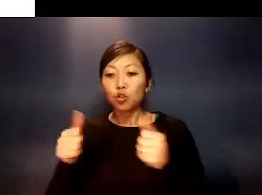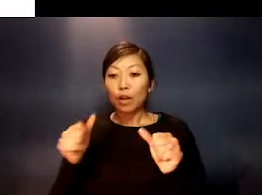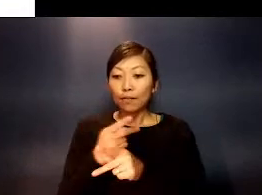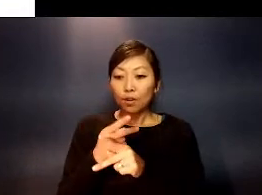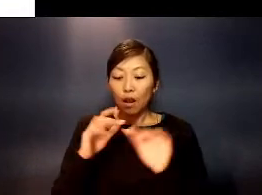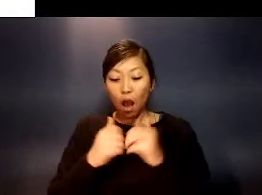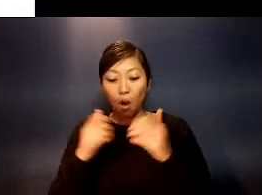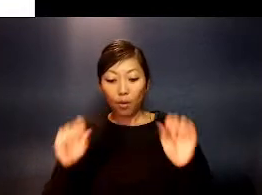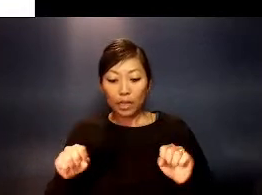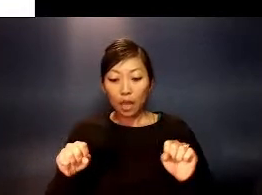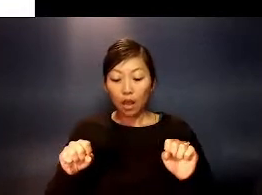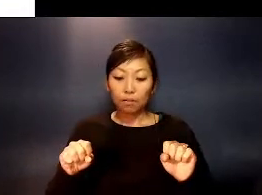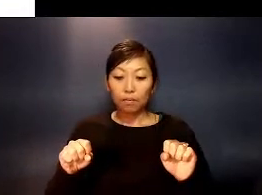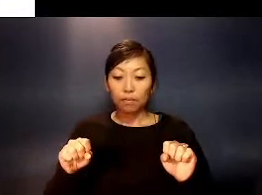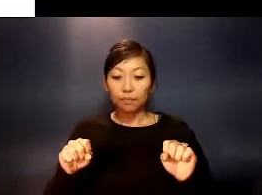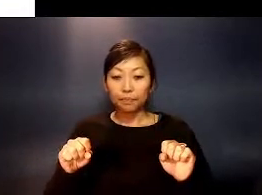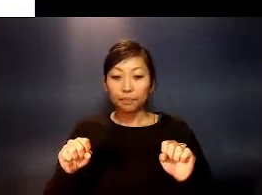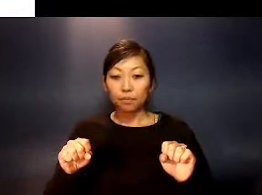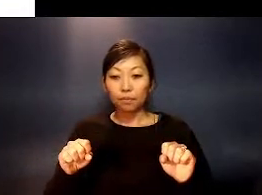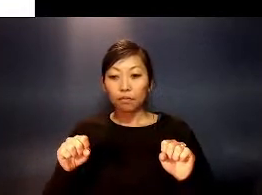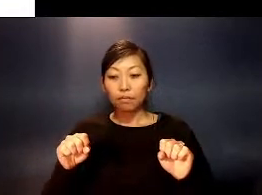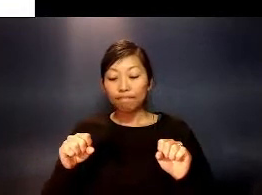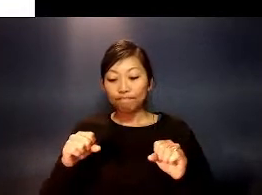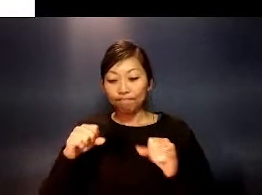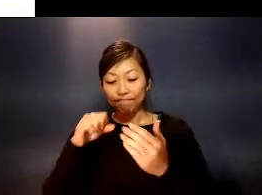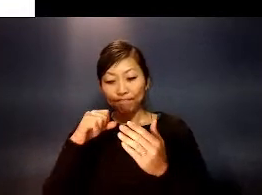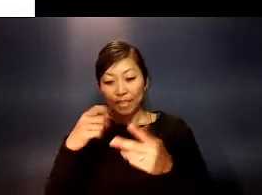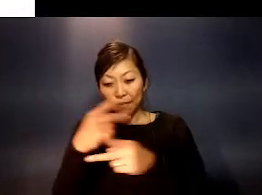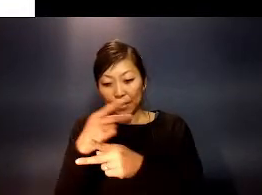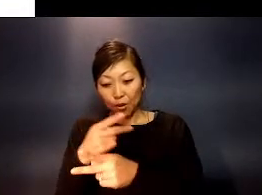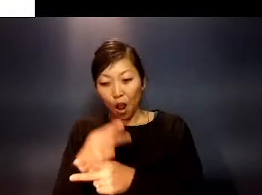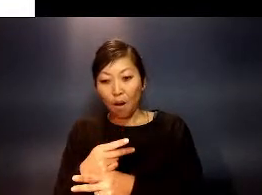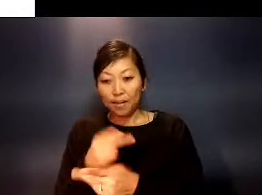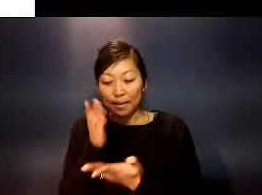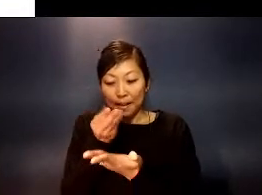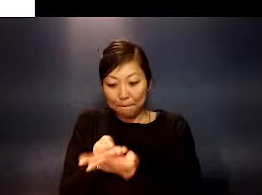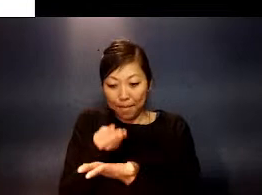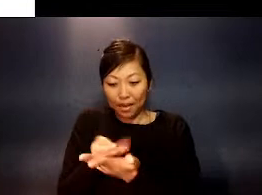GROUND -- FASTEST TO THE PEOPLE THAT ARE ON THE GROUND DOING THE WORK. I THINK HE'S HIT THE MARK WITH THIS AND I APPLAUD HIS